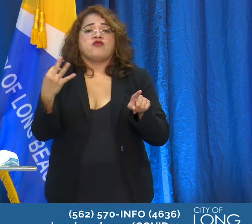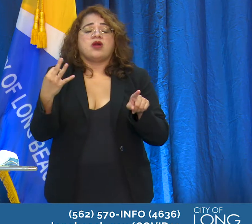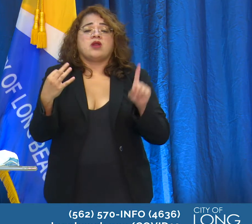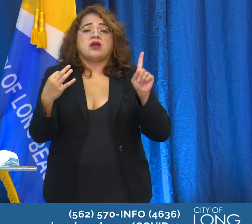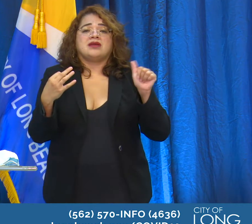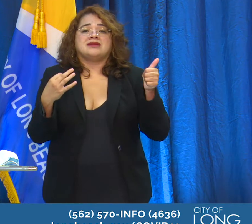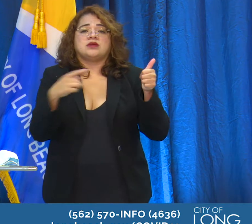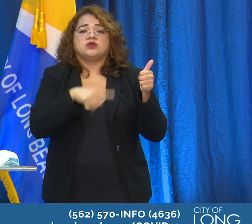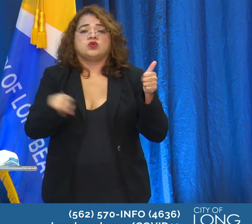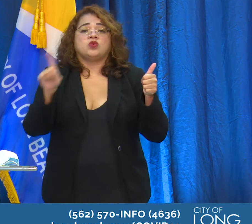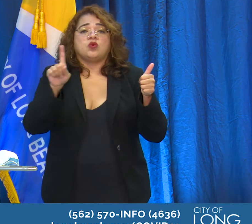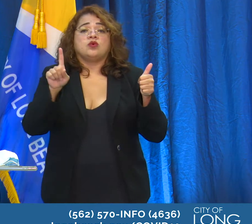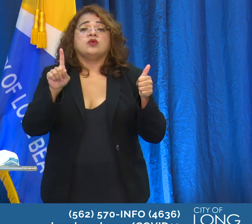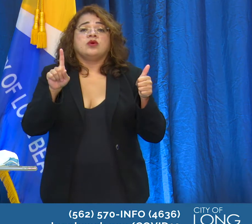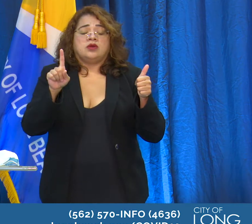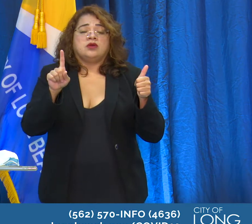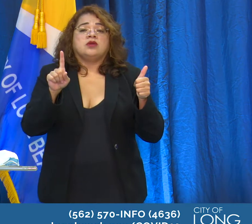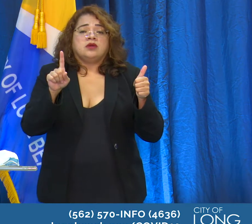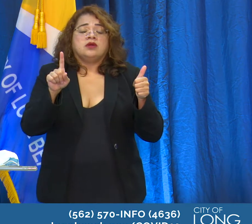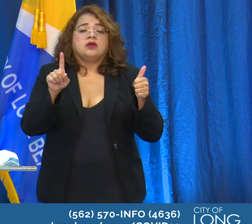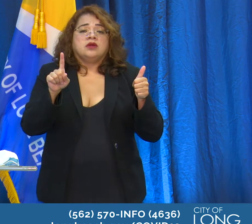Our website also has information on other testing options available locally